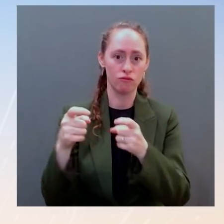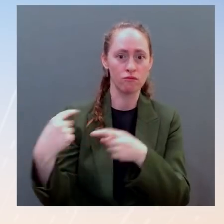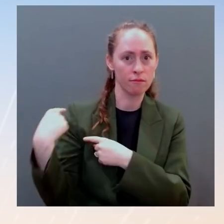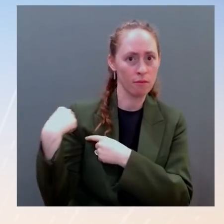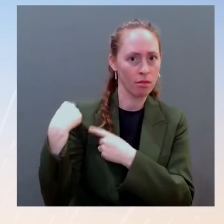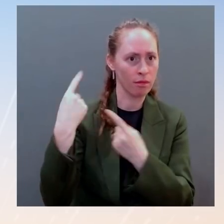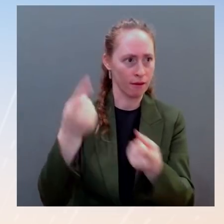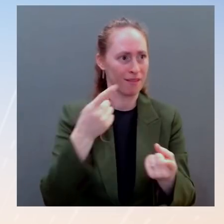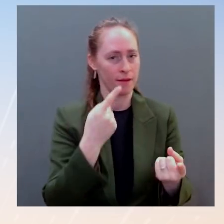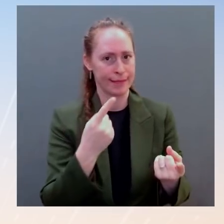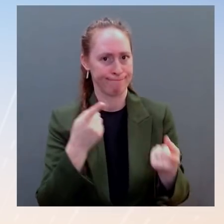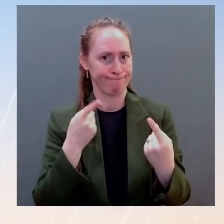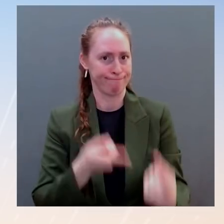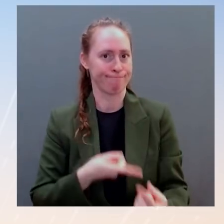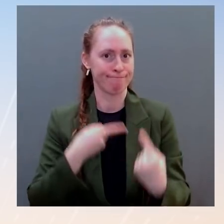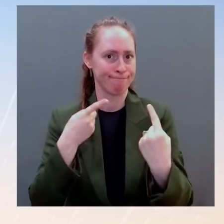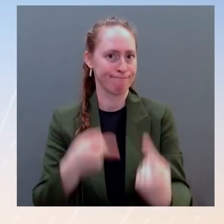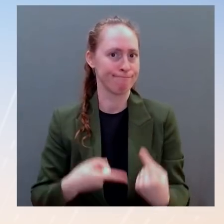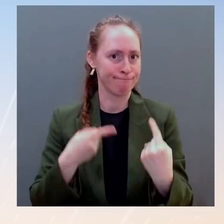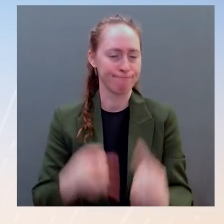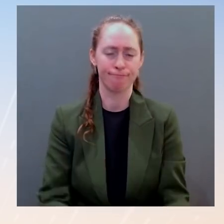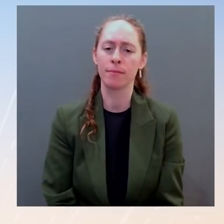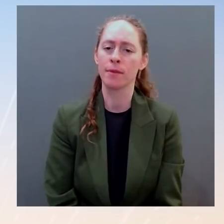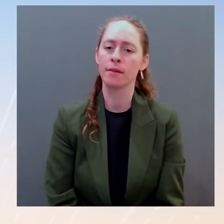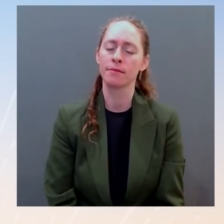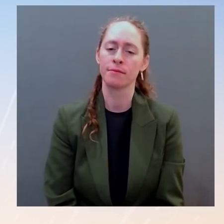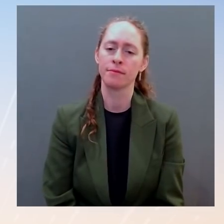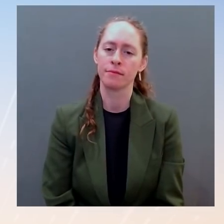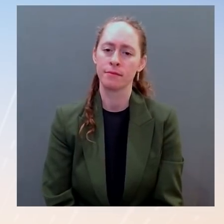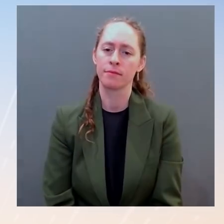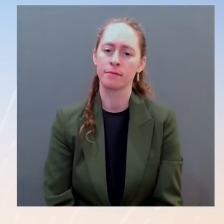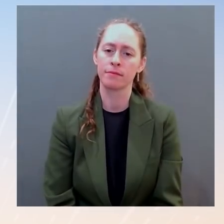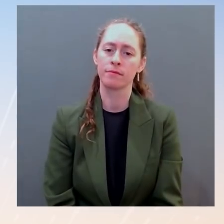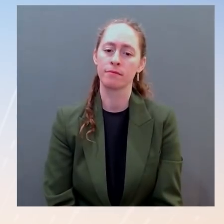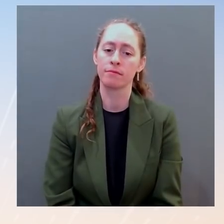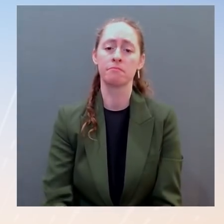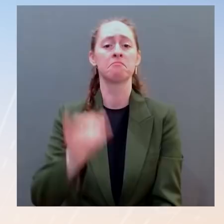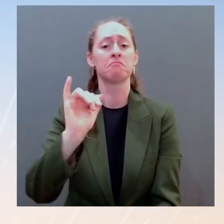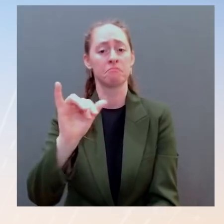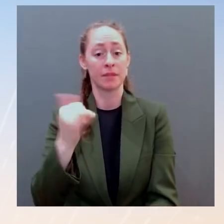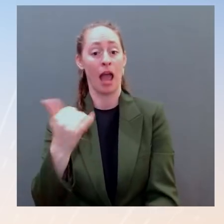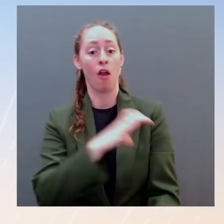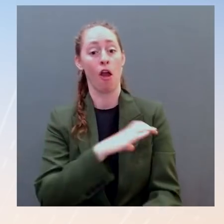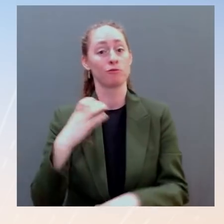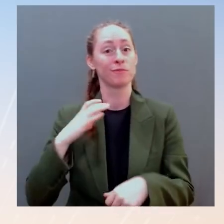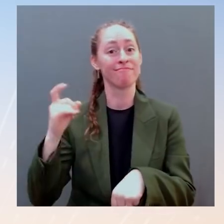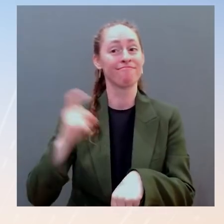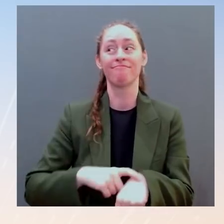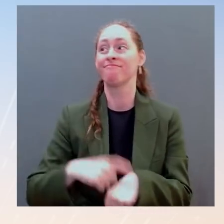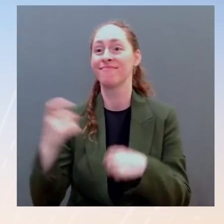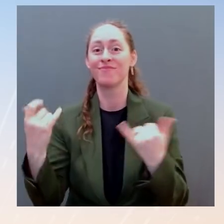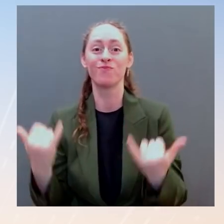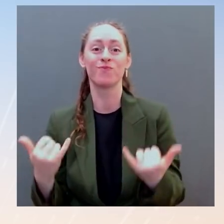back to Congress looking for additional -- Ms. Psaki: Yeah. The Press: -- supplemental Ukraine funding. Do you have a dollar figure for how much the President need --